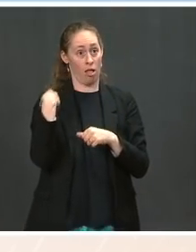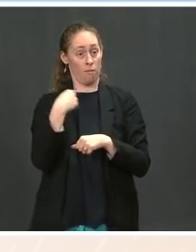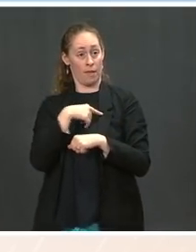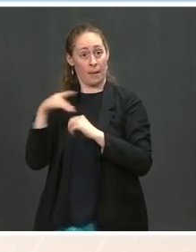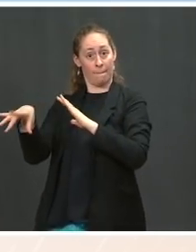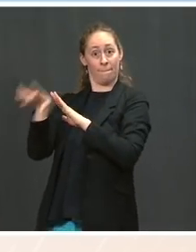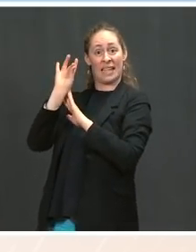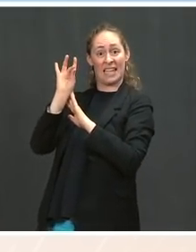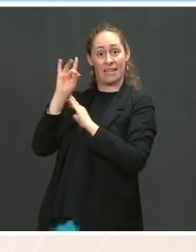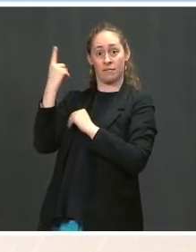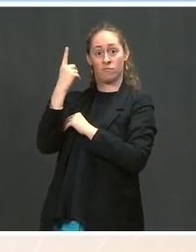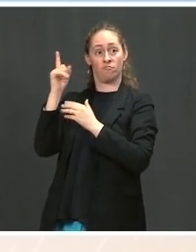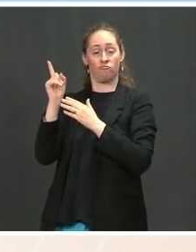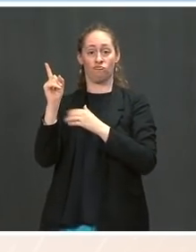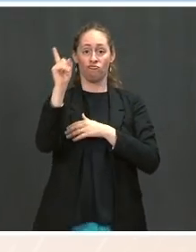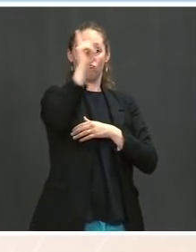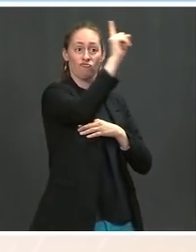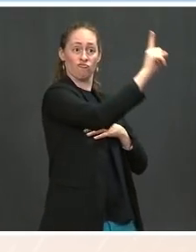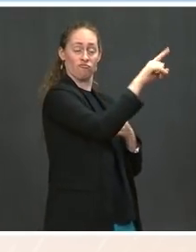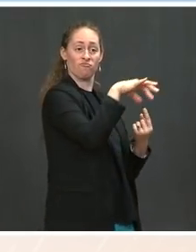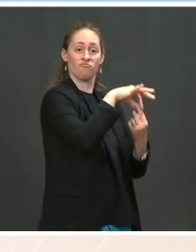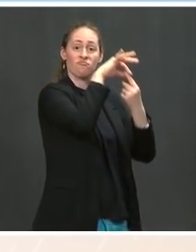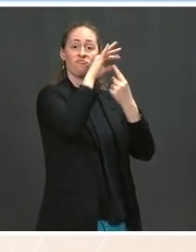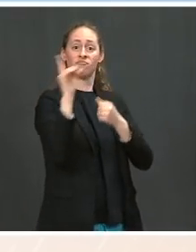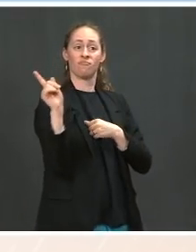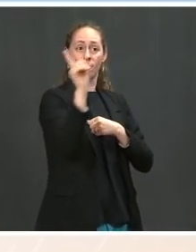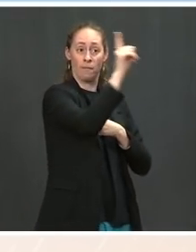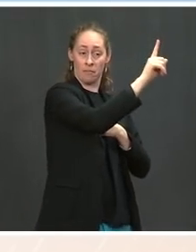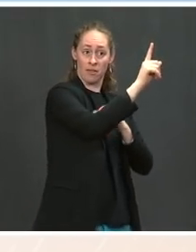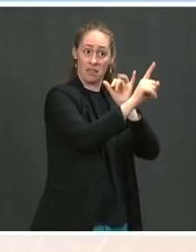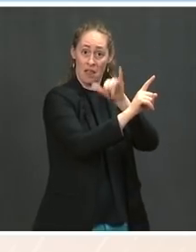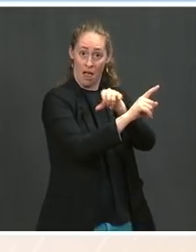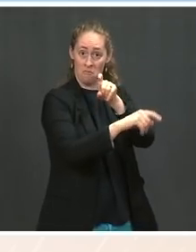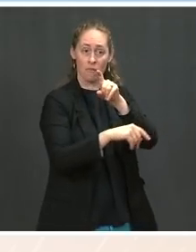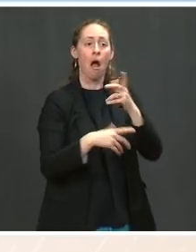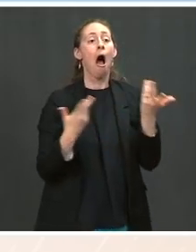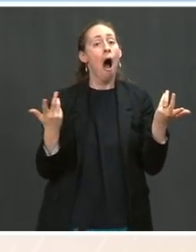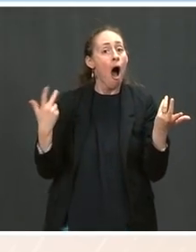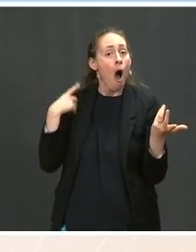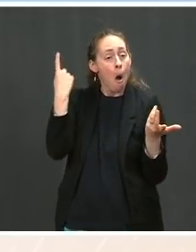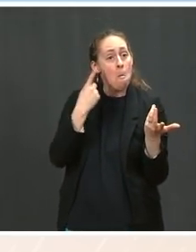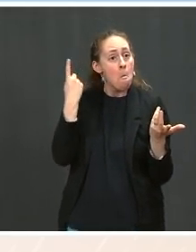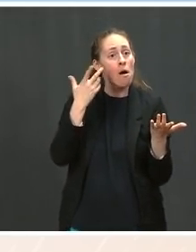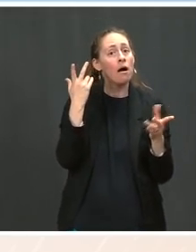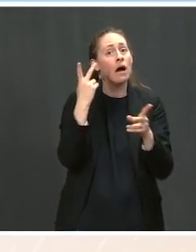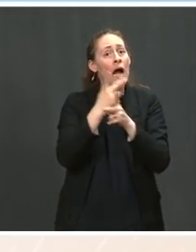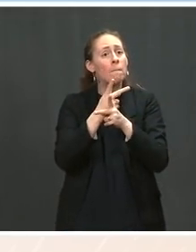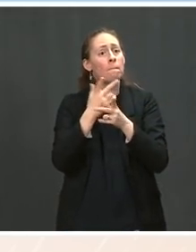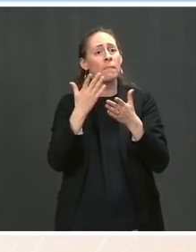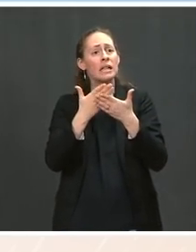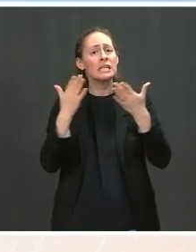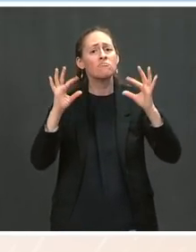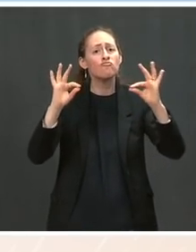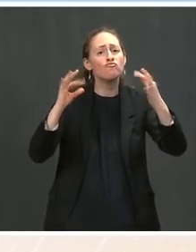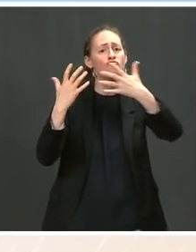The Press: And how -- exactly. Have ambassador there before the troops -- Ms. Psaki: Well, our intention is to maintain a presence -- to secure a diplomatic presence there, and --